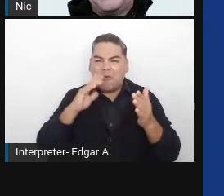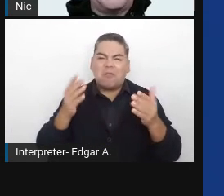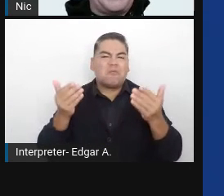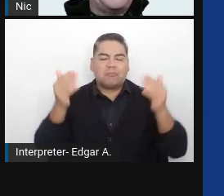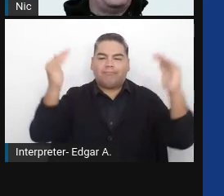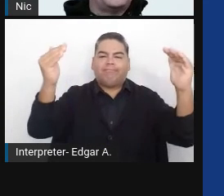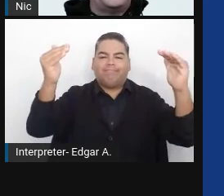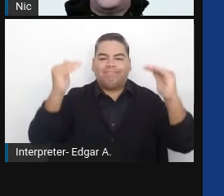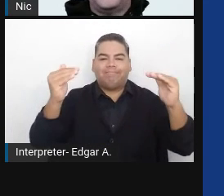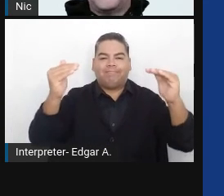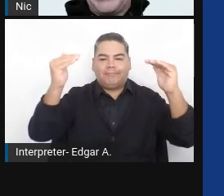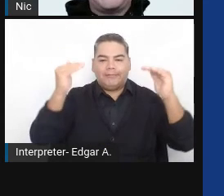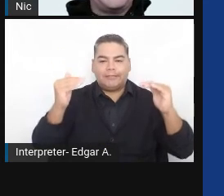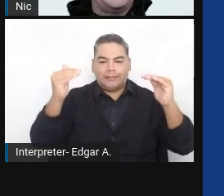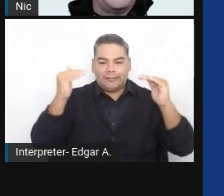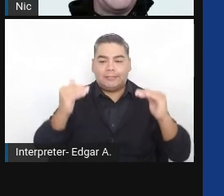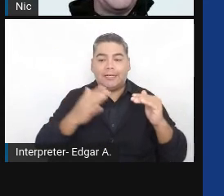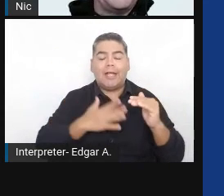that I invite you to look at later.